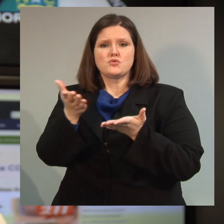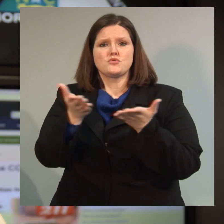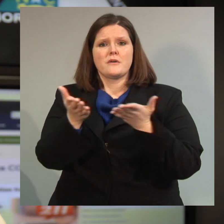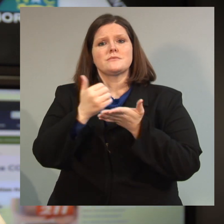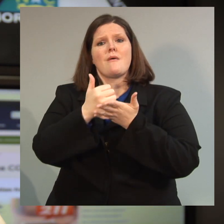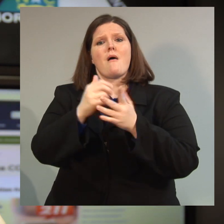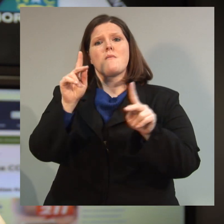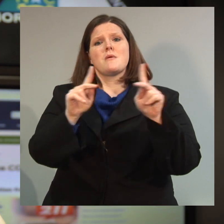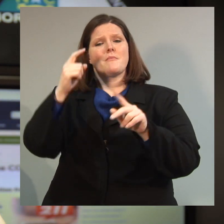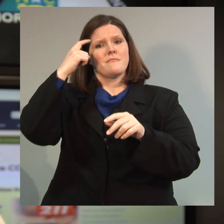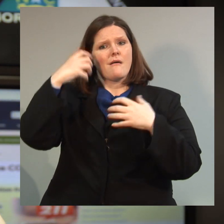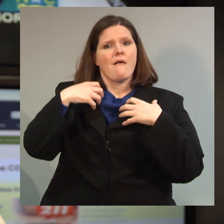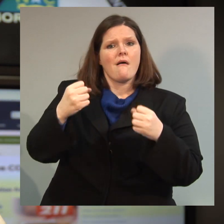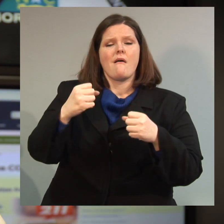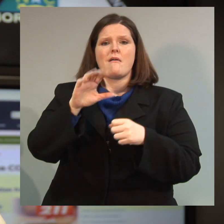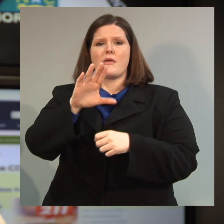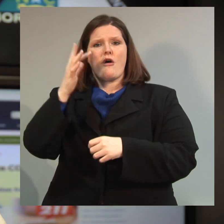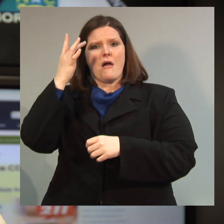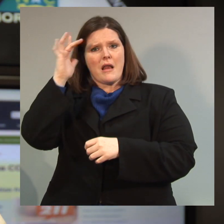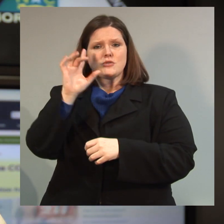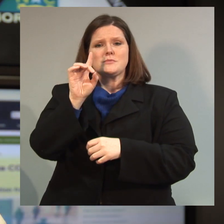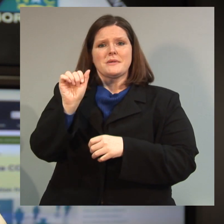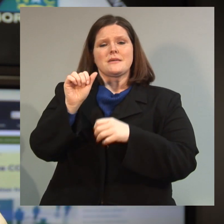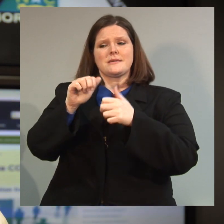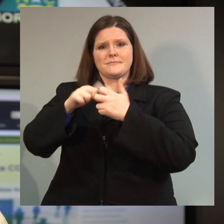intellectual and developmental disability supports they need.